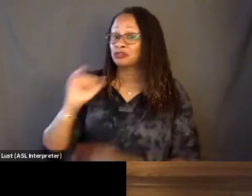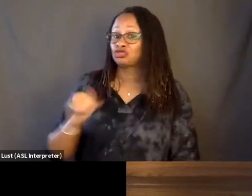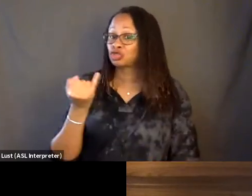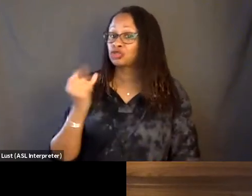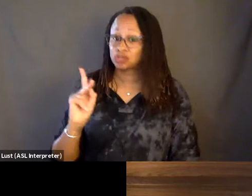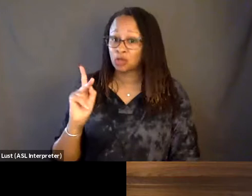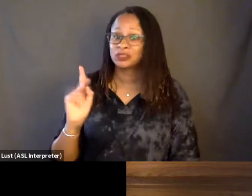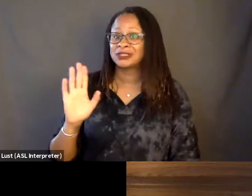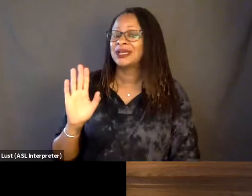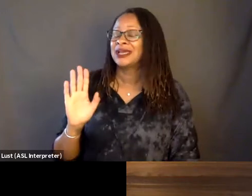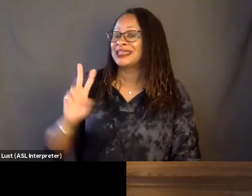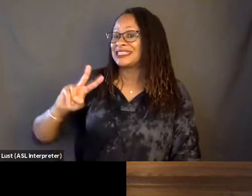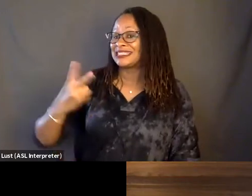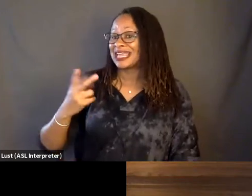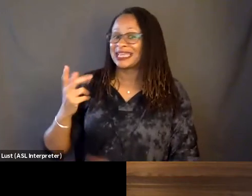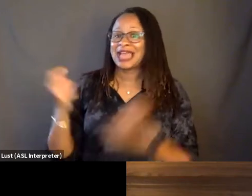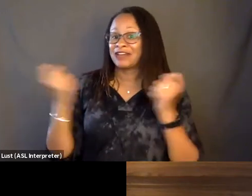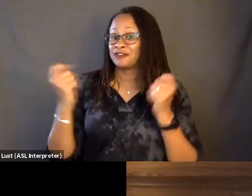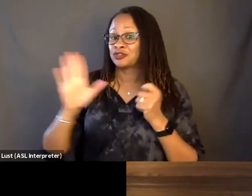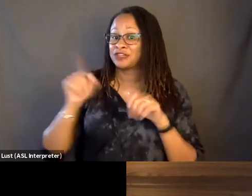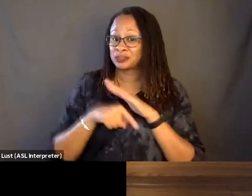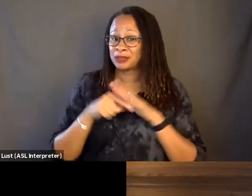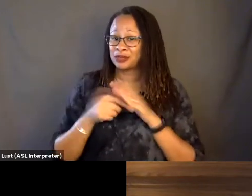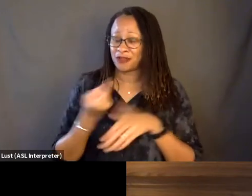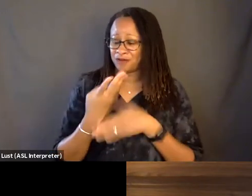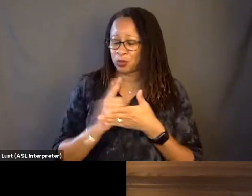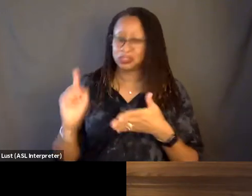of his murder, just a few weeks ago, October 2nd,